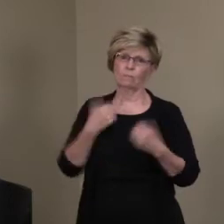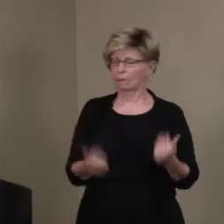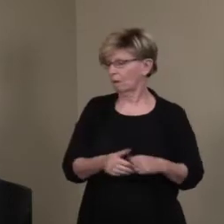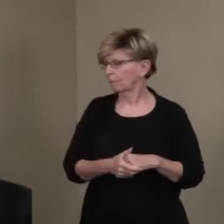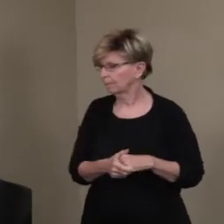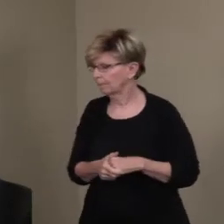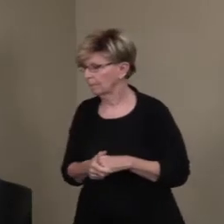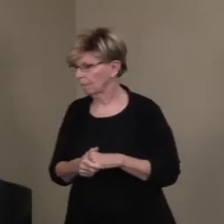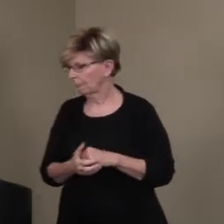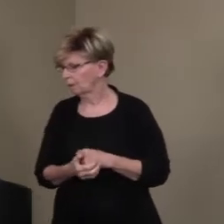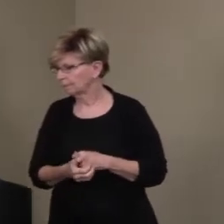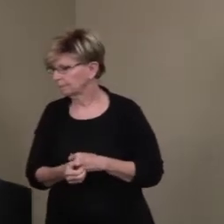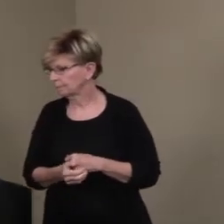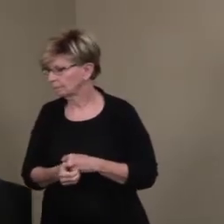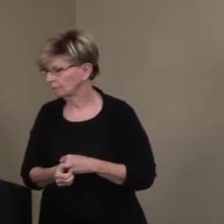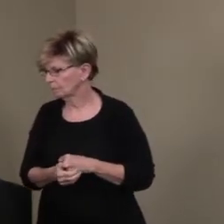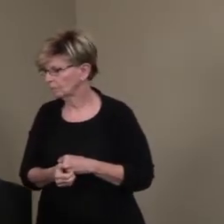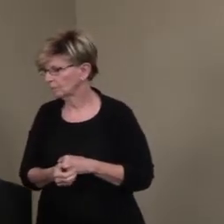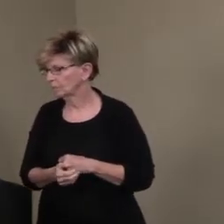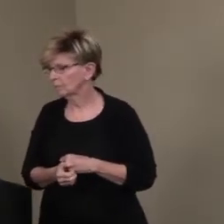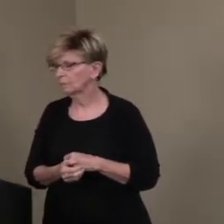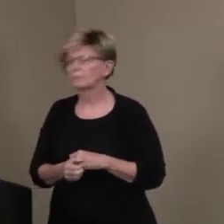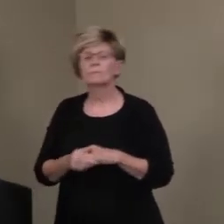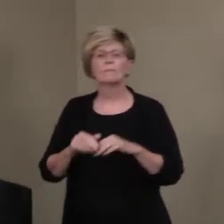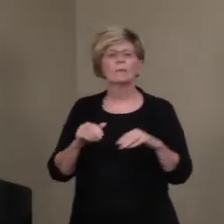said while this is working for me now